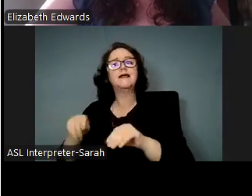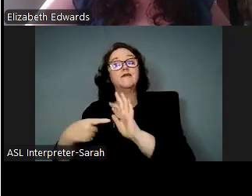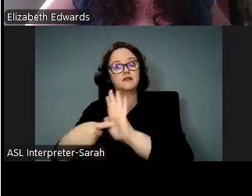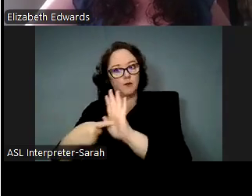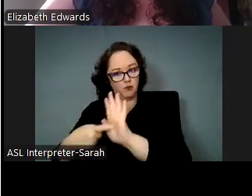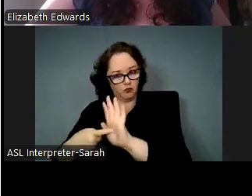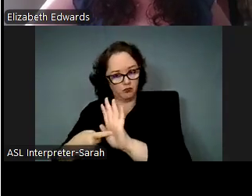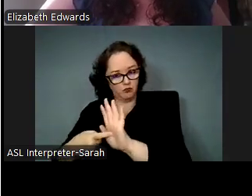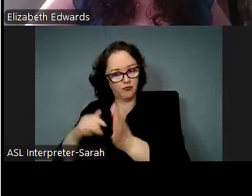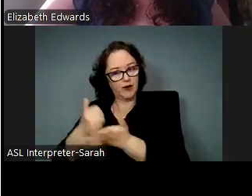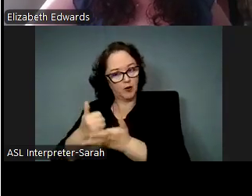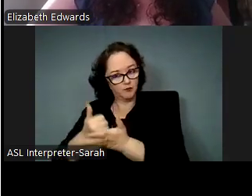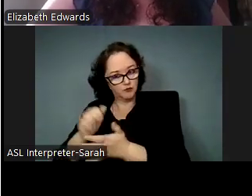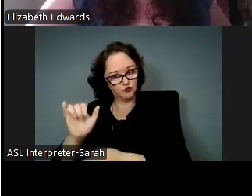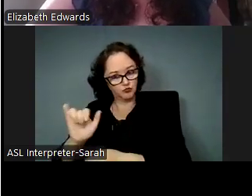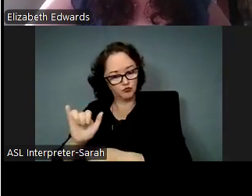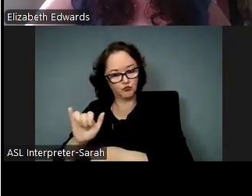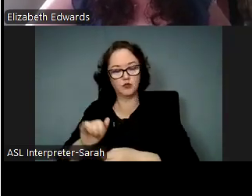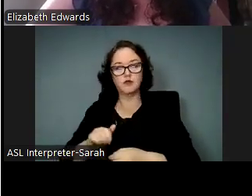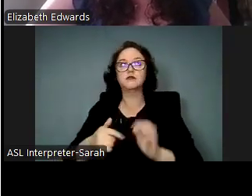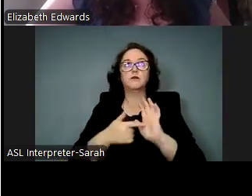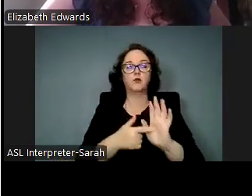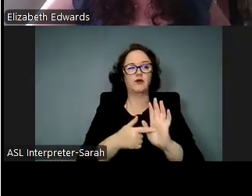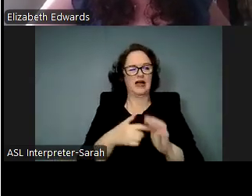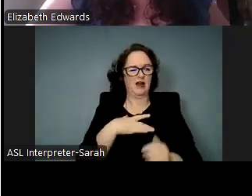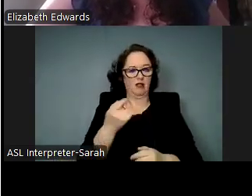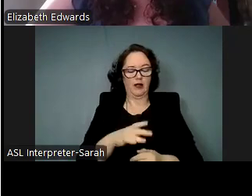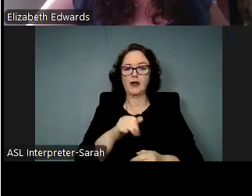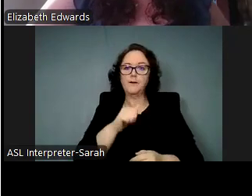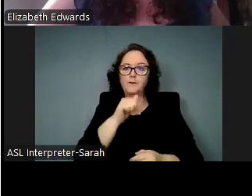don't like how personal care is limited in this way, because I